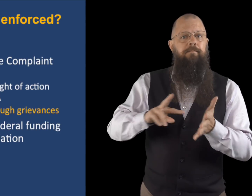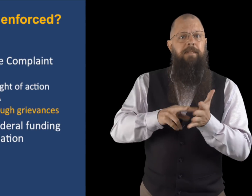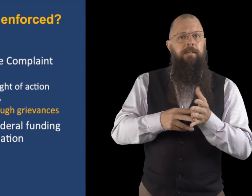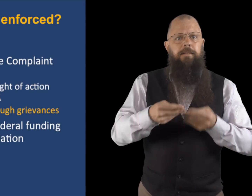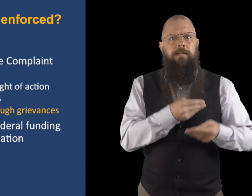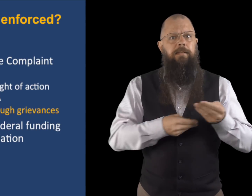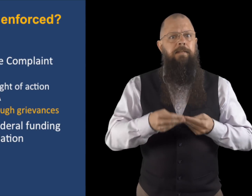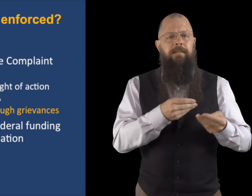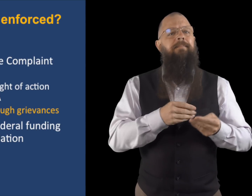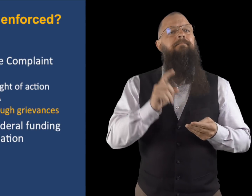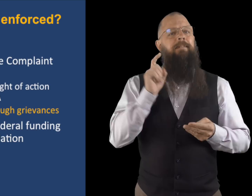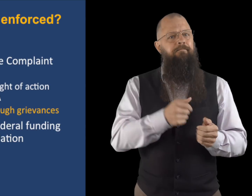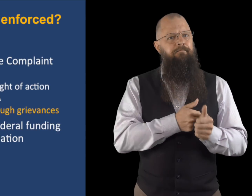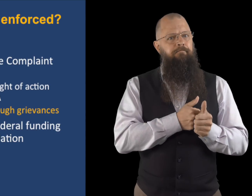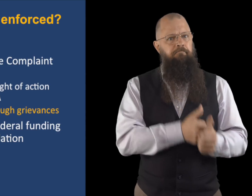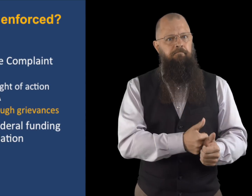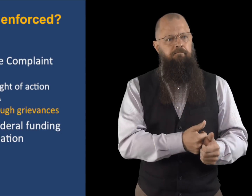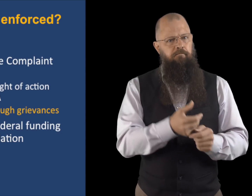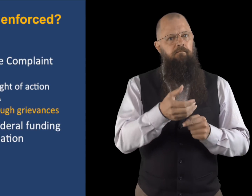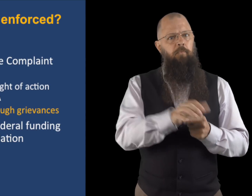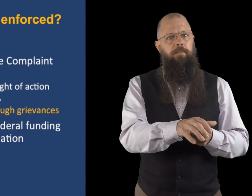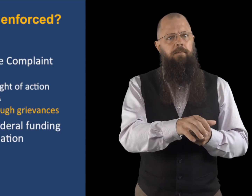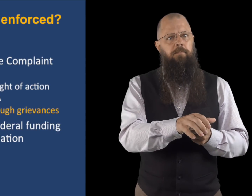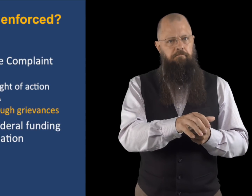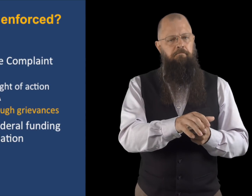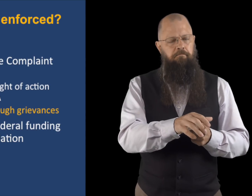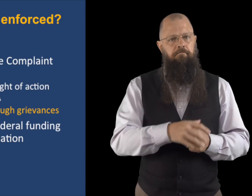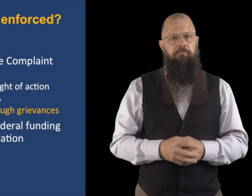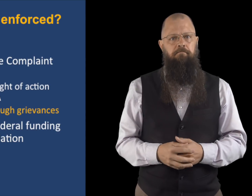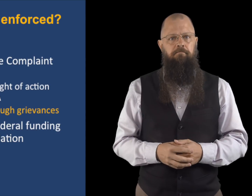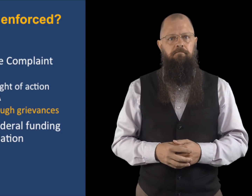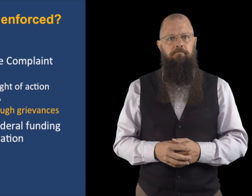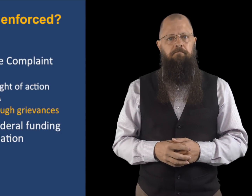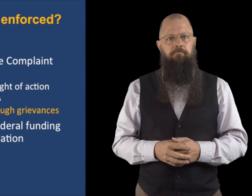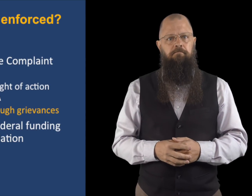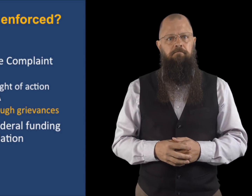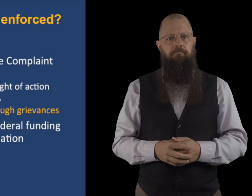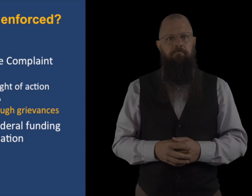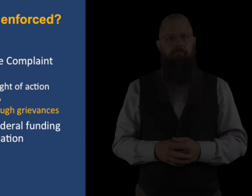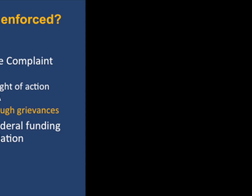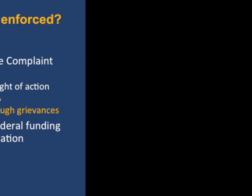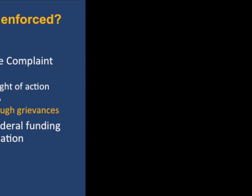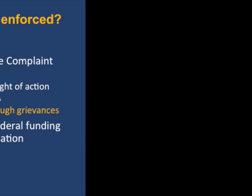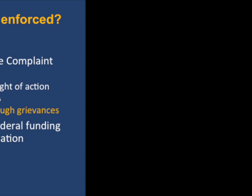compliance. They may lose that money if a violation does occur.